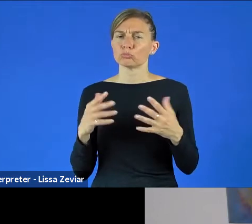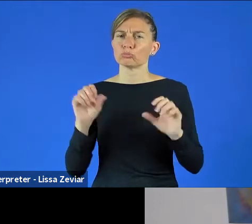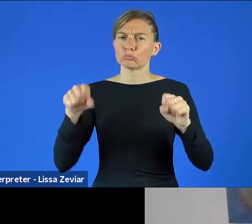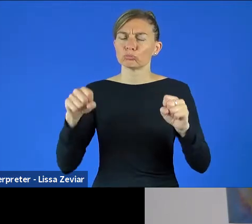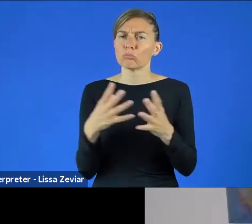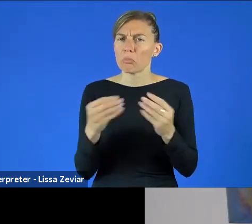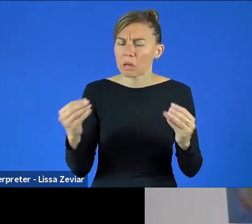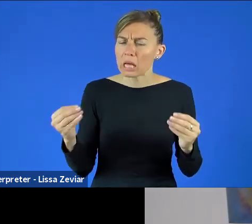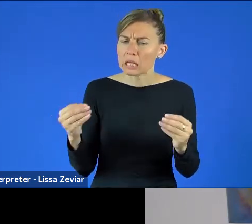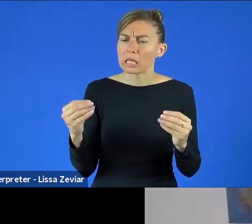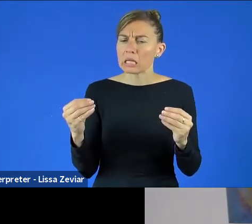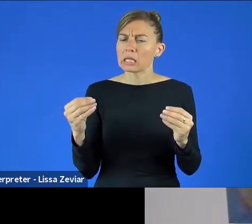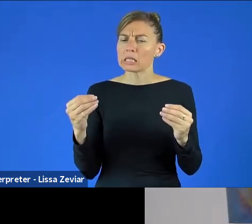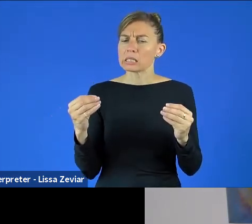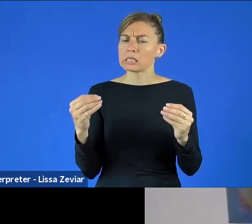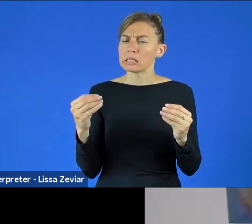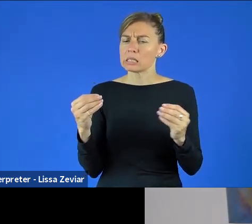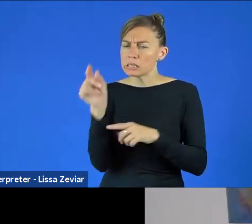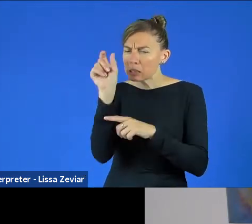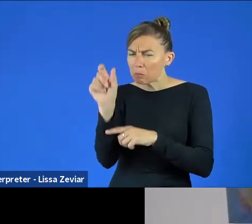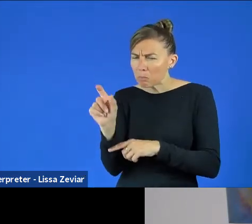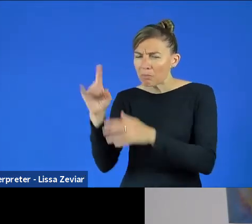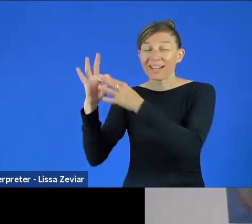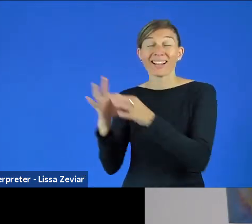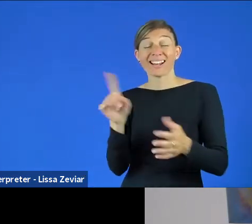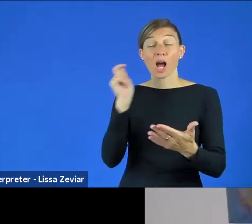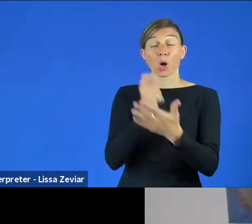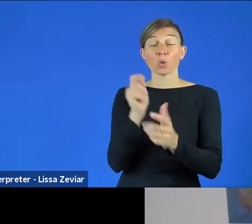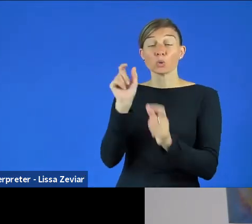when it comes to these regulations because most of the platforms